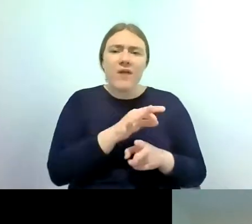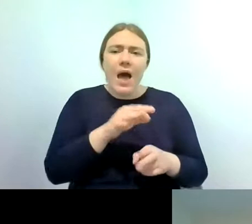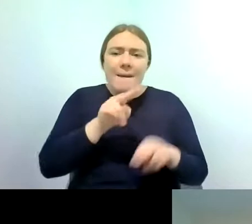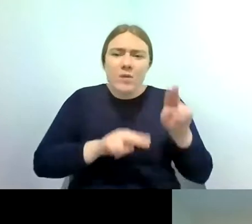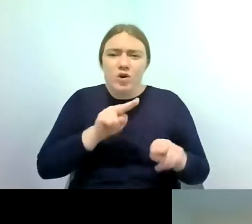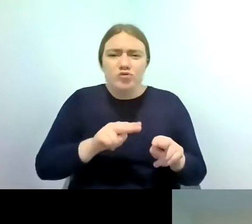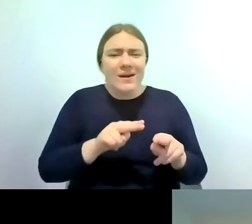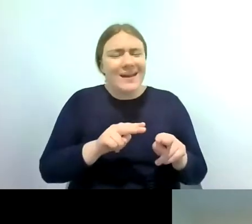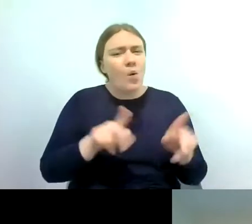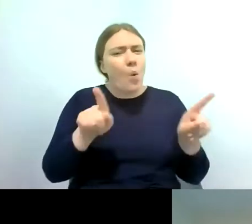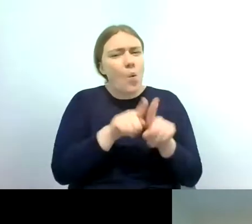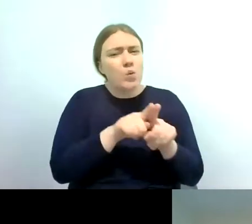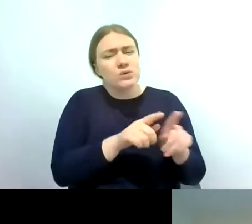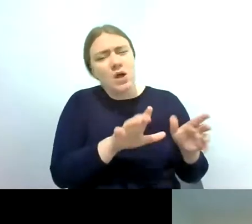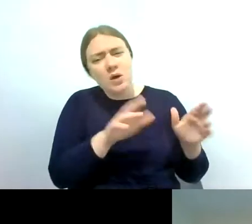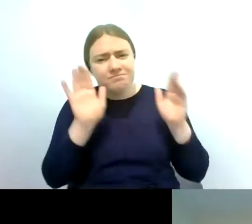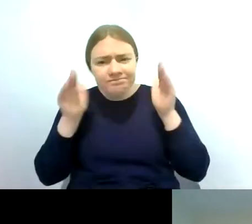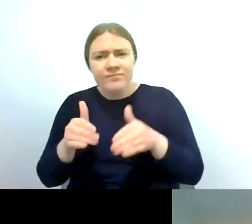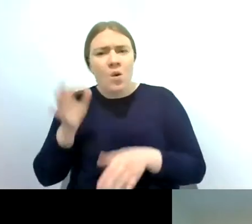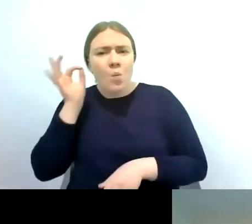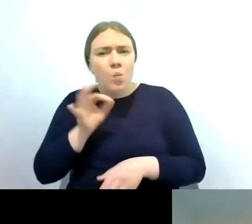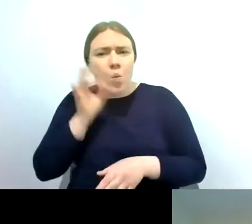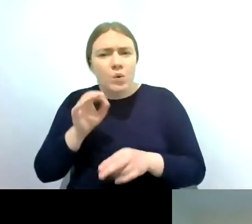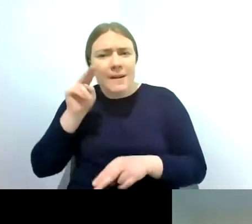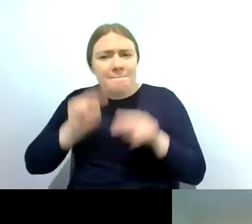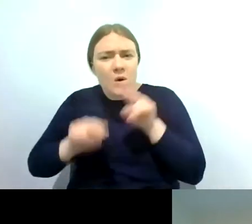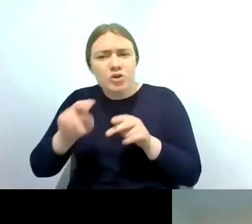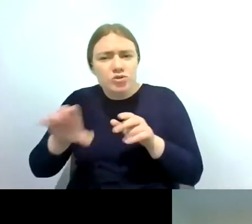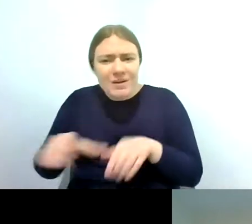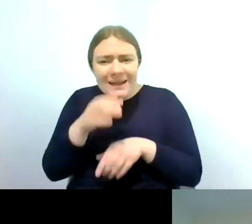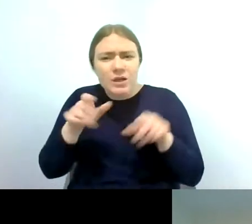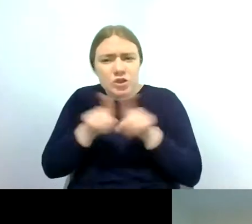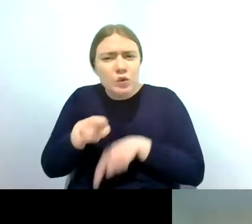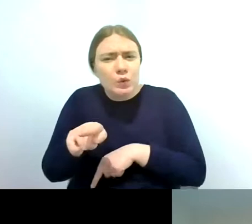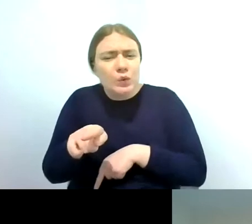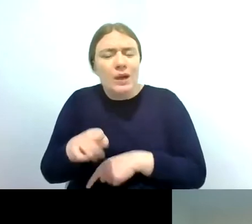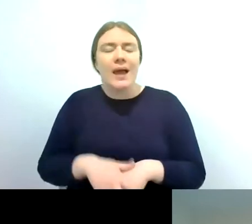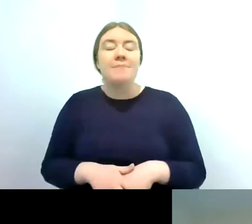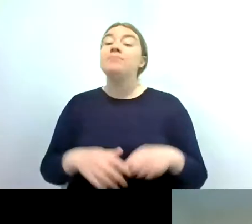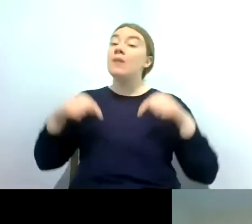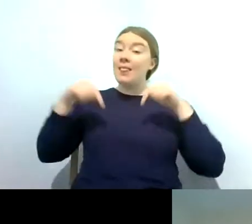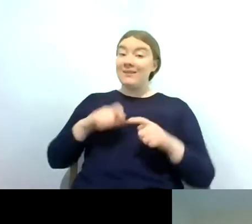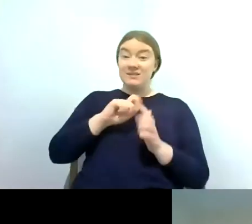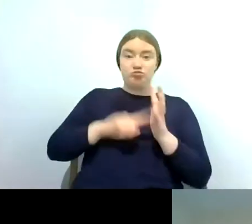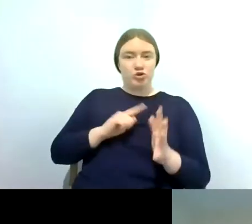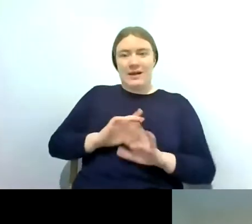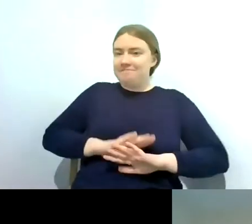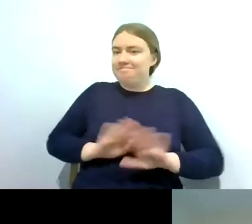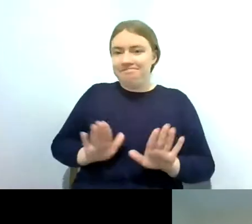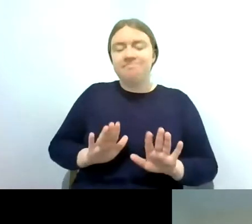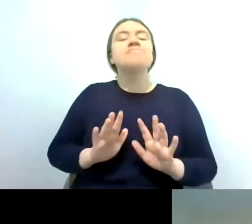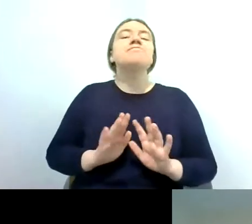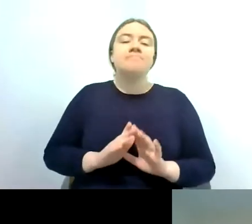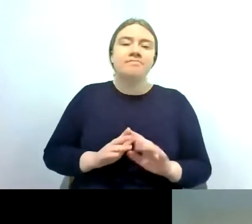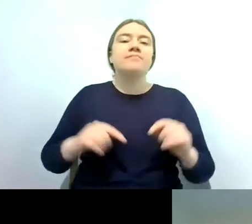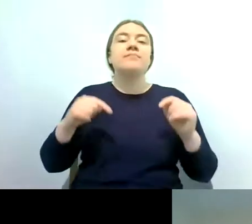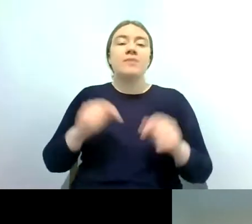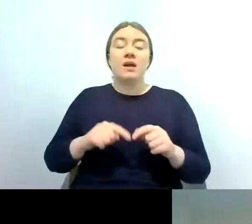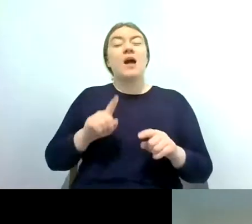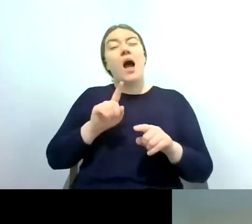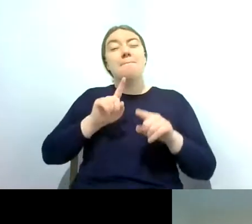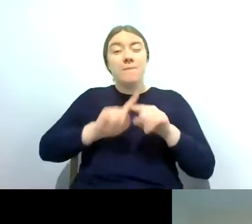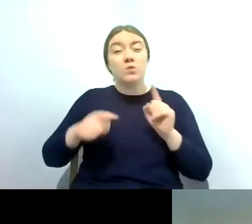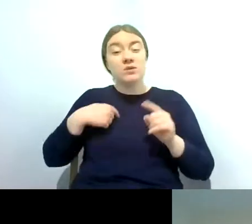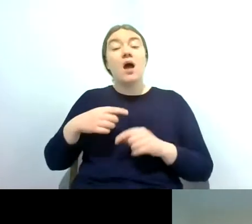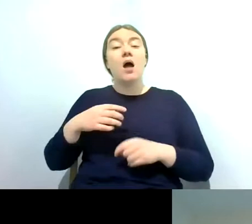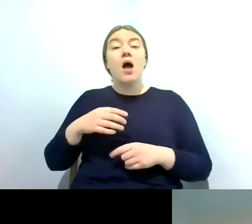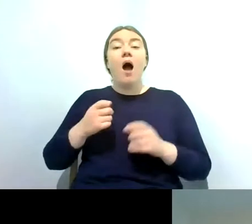um for this survey we don't so typically when and volunteers get a um a result that indicates